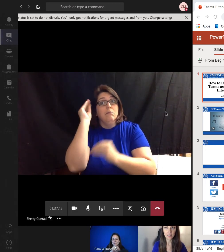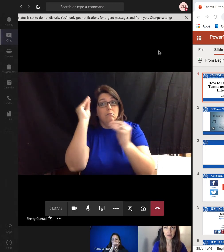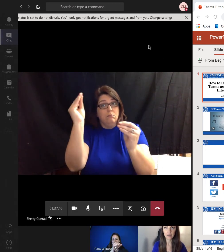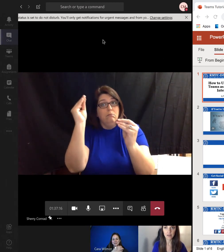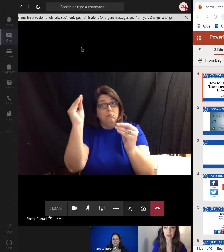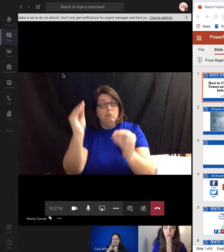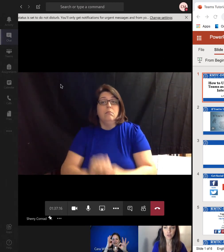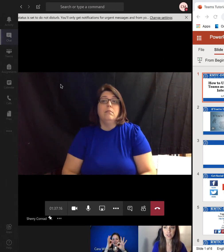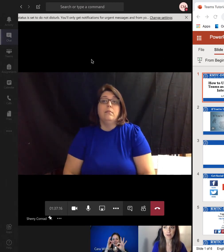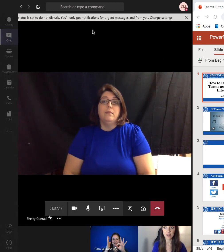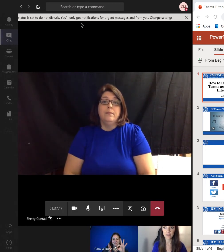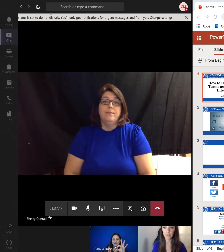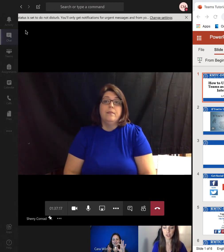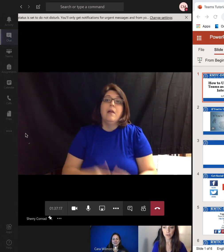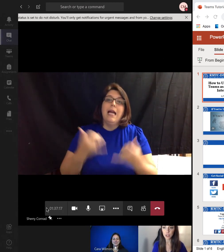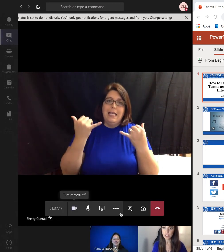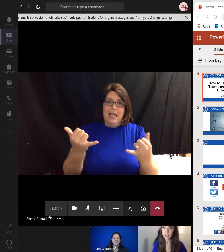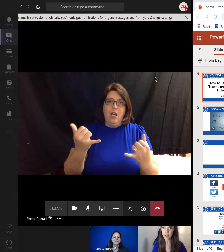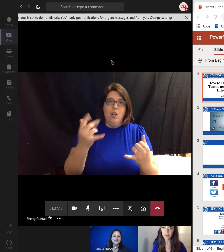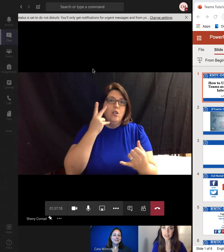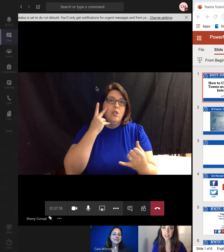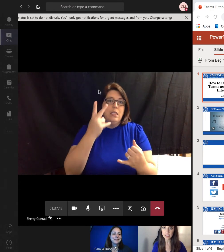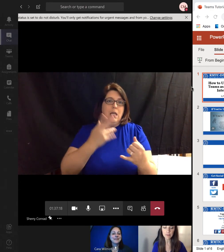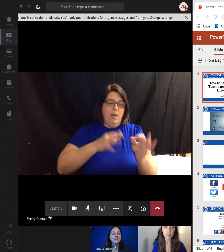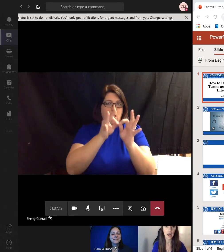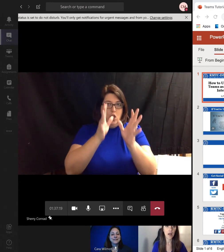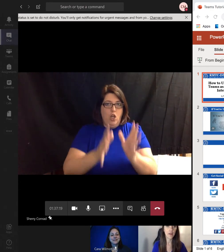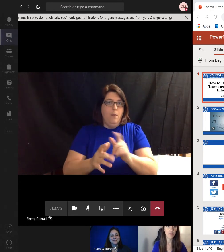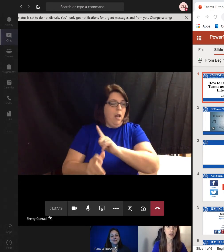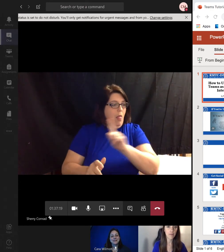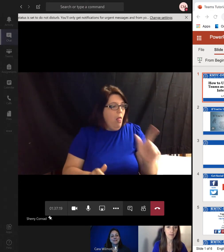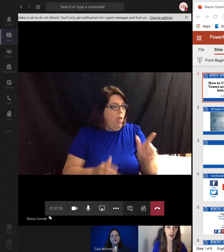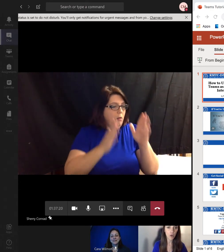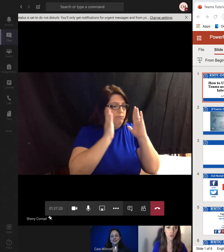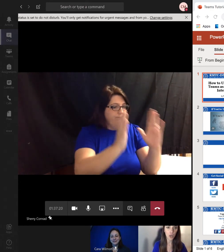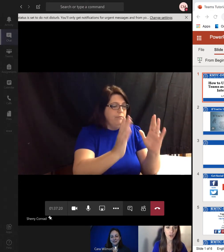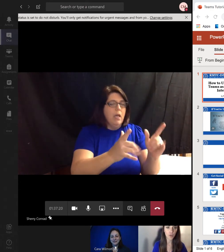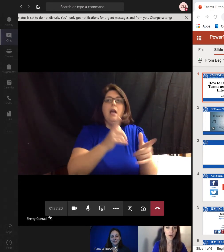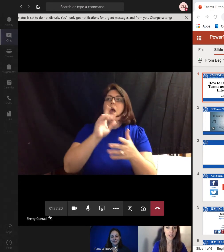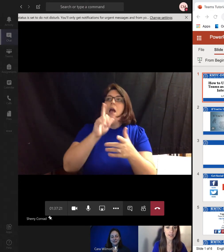Now, you'll see my interpreter is on the left in Teams, and then I've got my PowerPoint on the right.